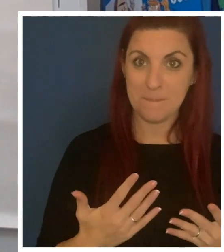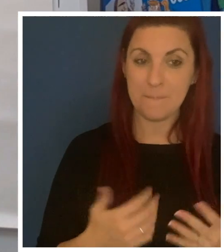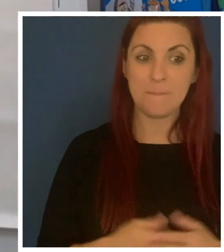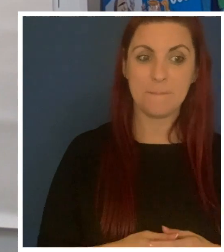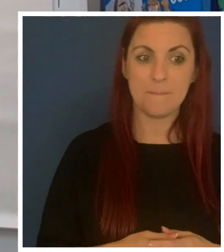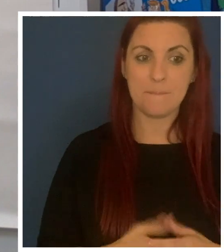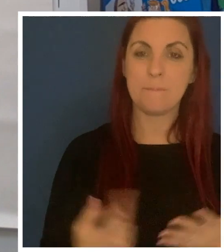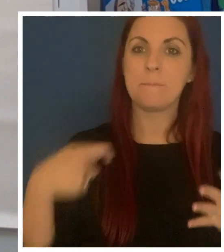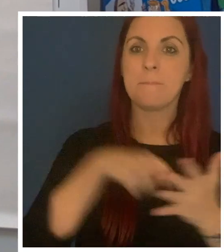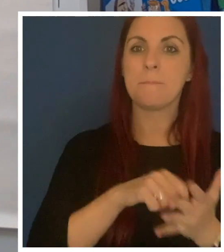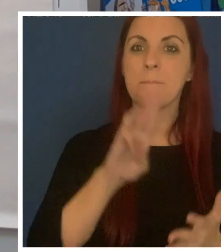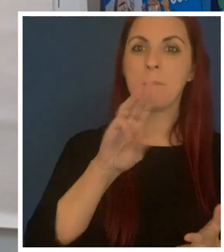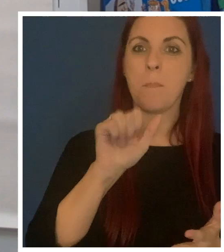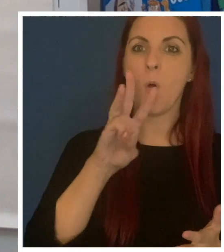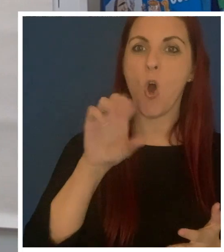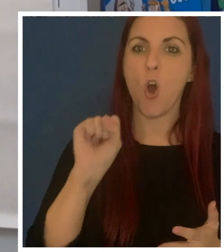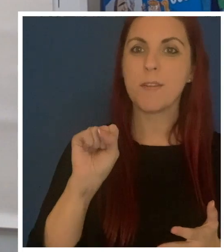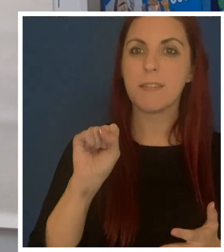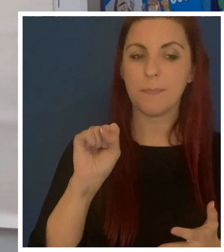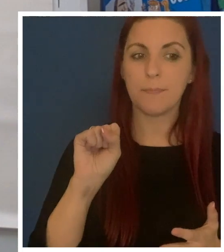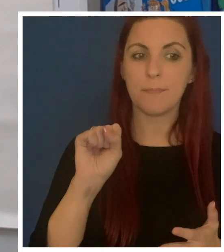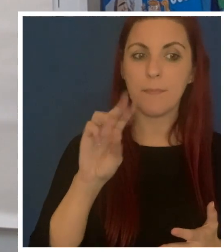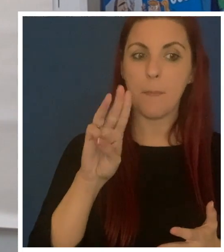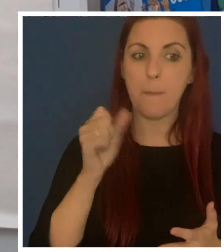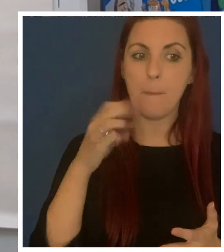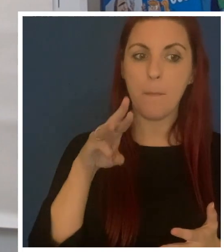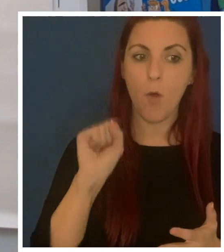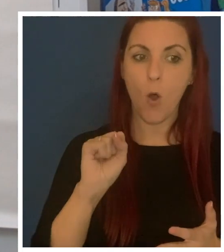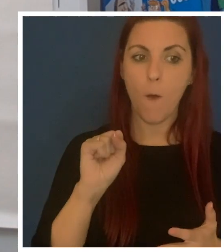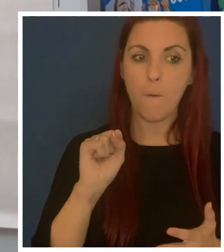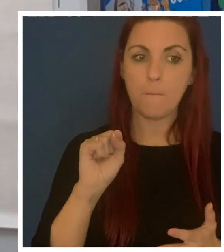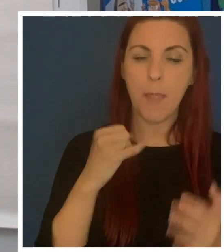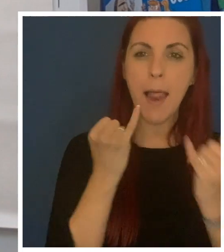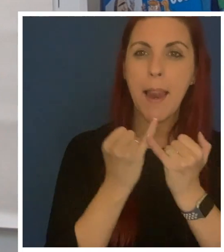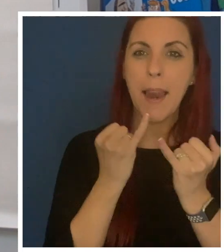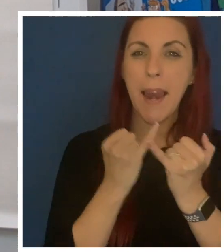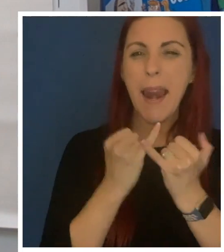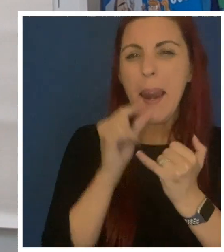And then we'll draw her paw. Now, her paw I'm just going to draw a little bit like Guzzler's hand, I'm going to